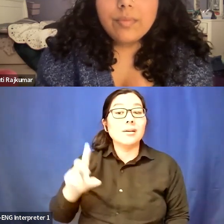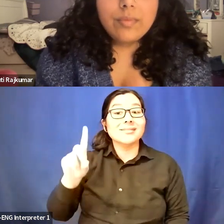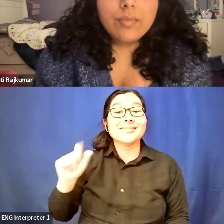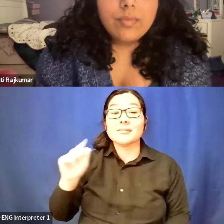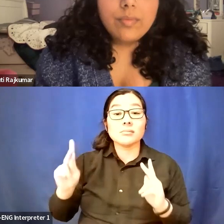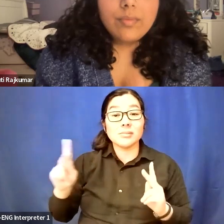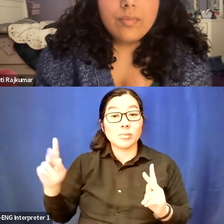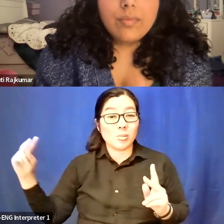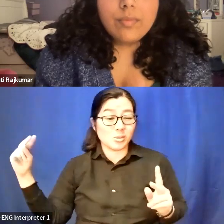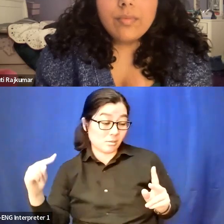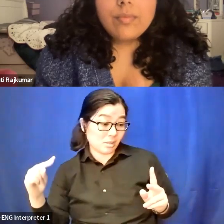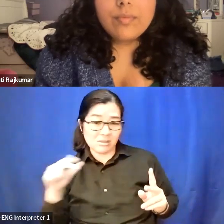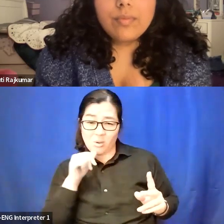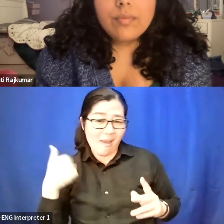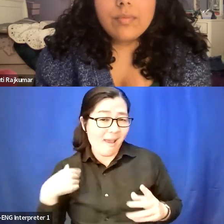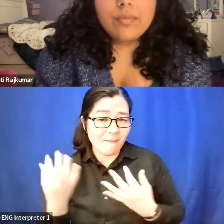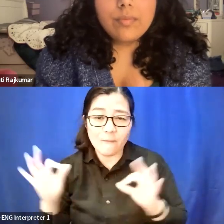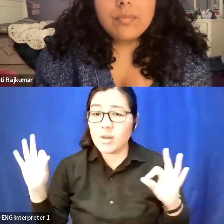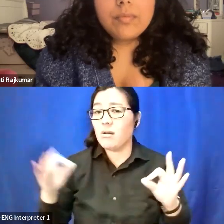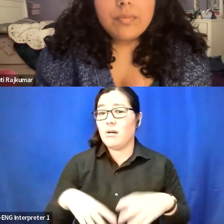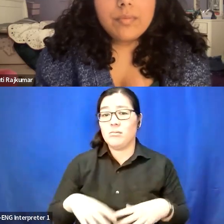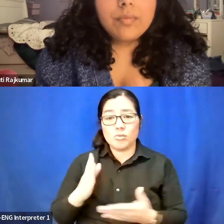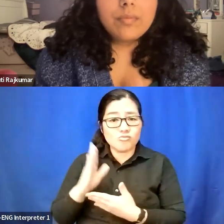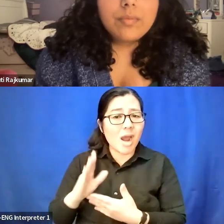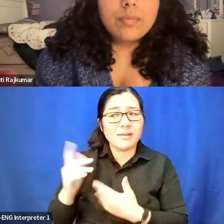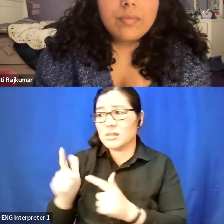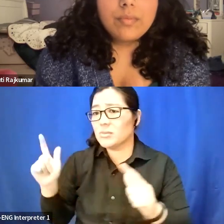have like the freedom and liberties and rights that they have here in the U.S.